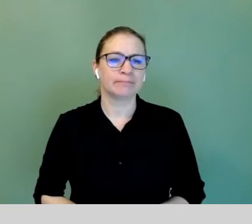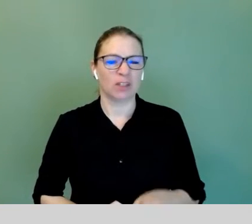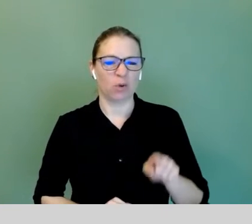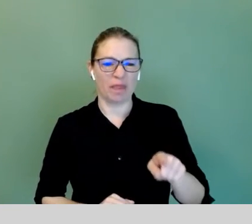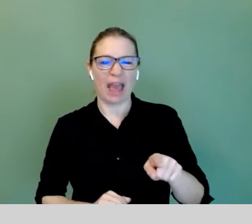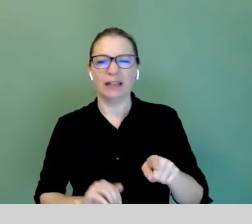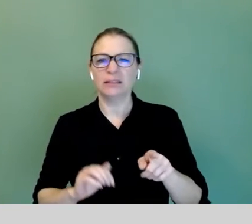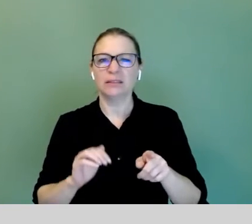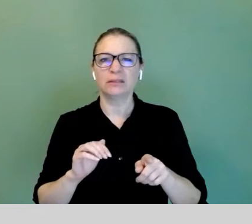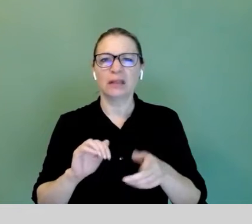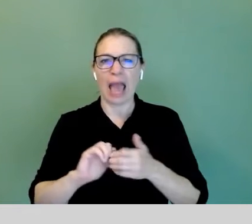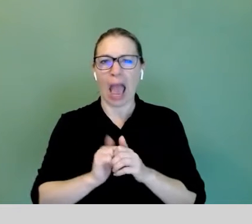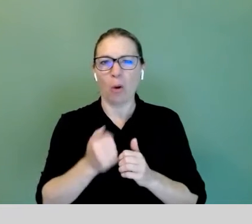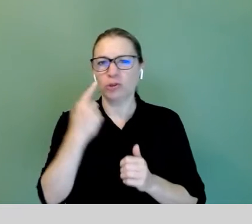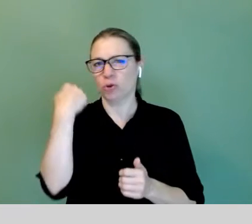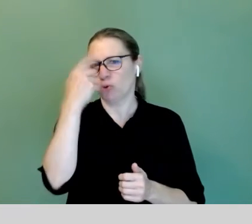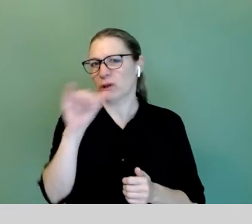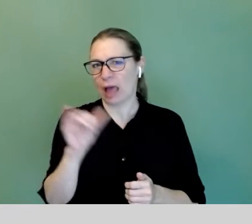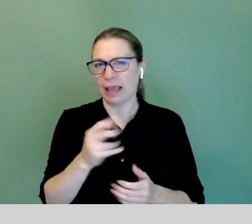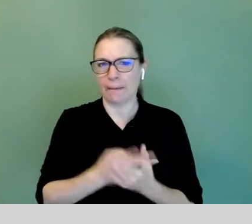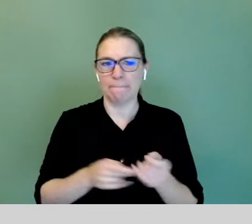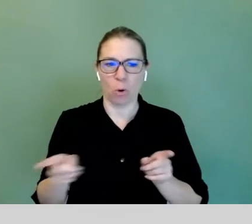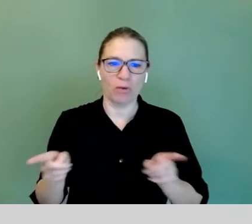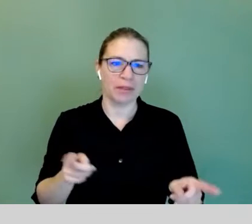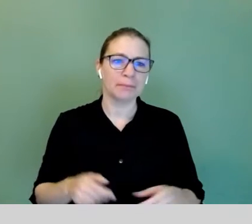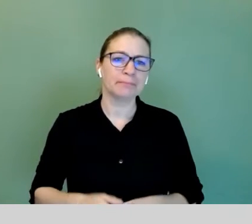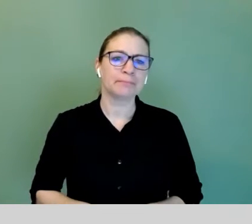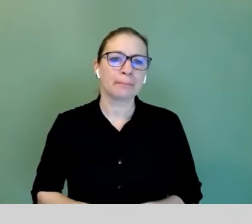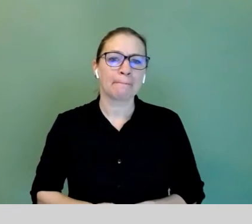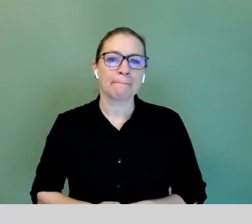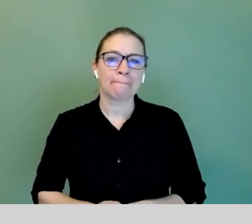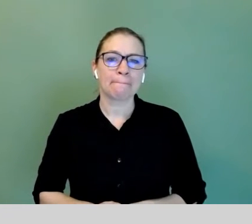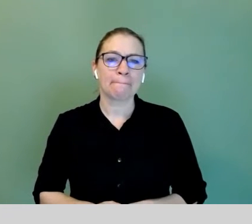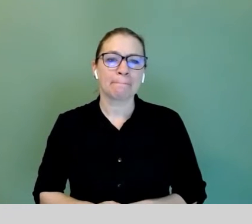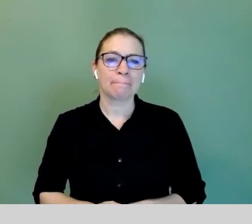So that is actually how it should work in both versions of Python.